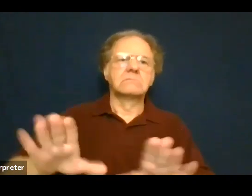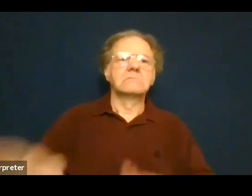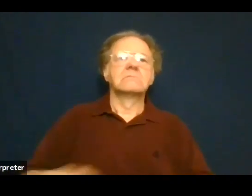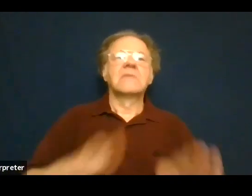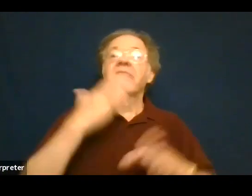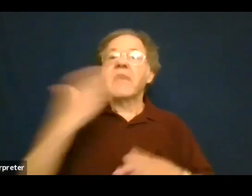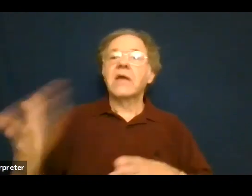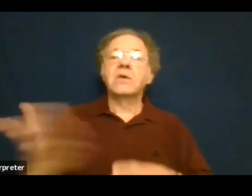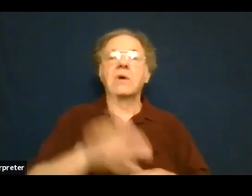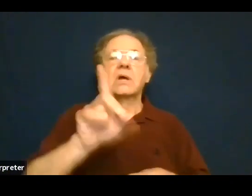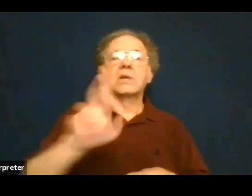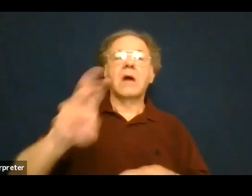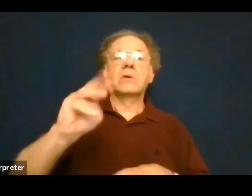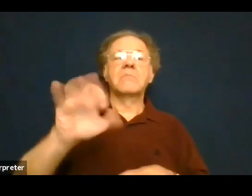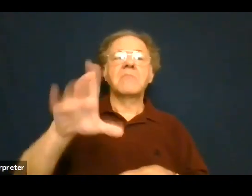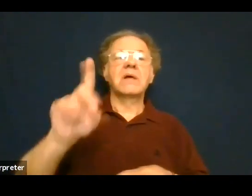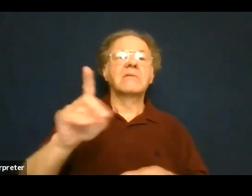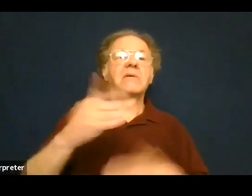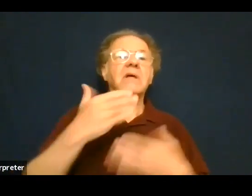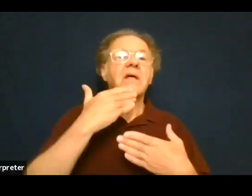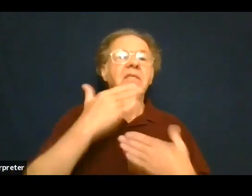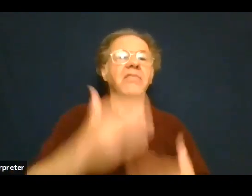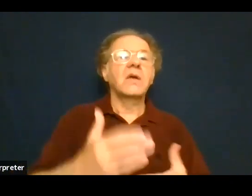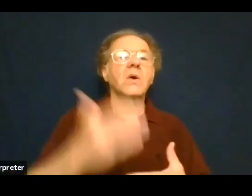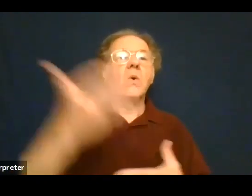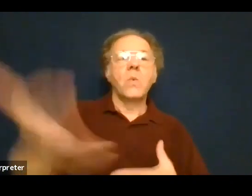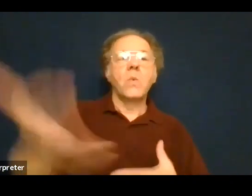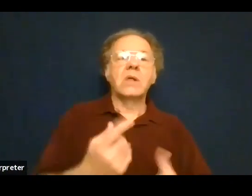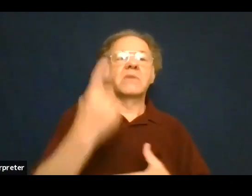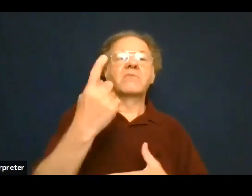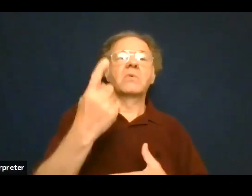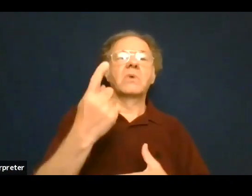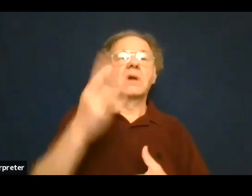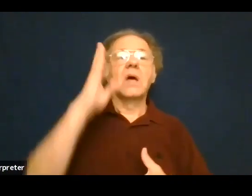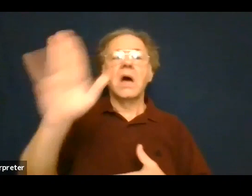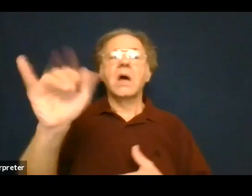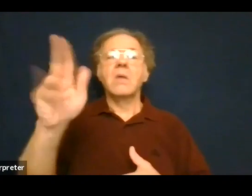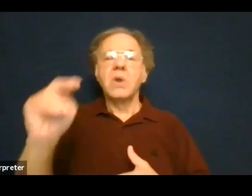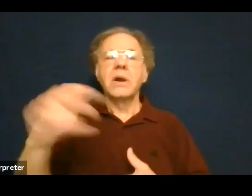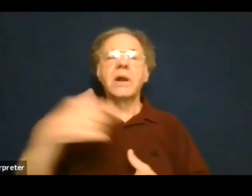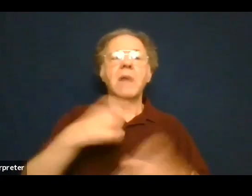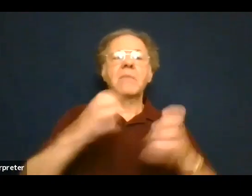Hi, Marly. Thank you, and welcome, everyone. I'm Brian Mansfield. I'm the executive vice president for research